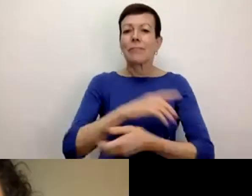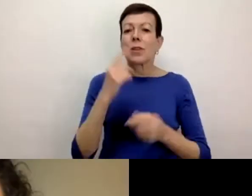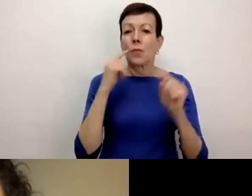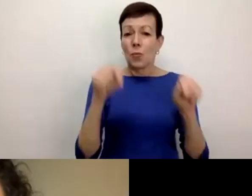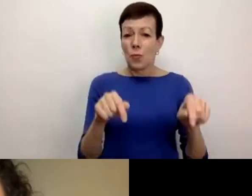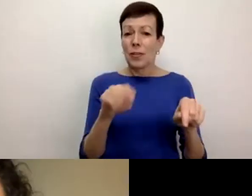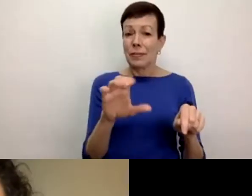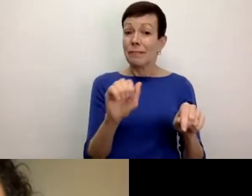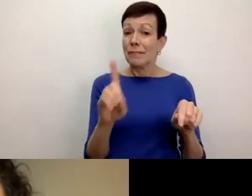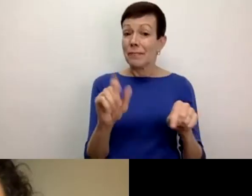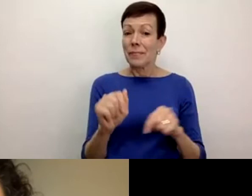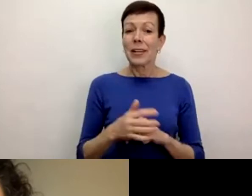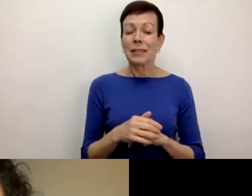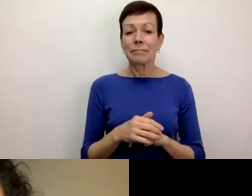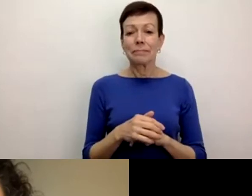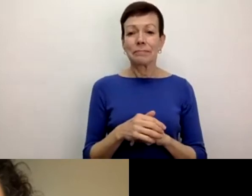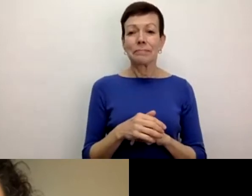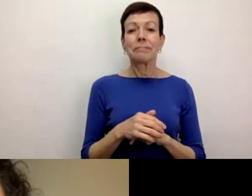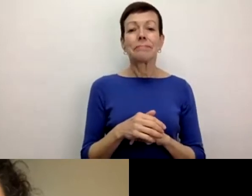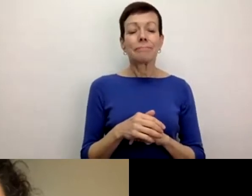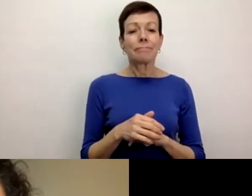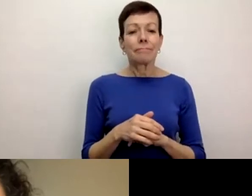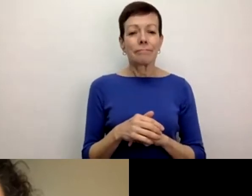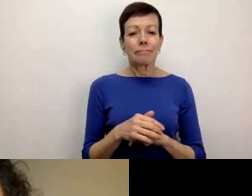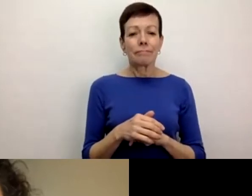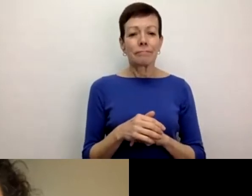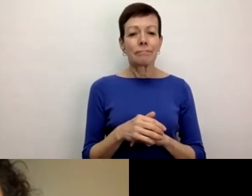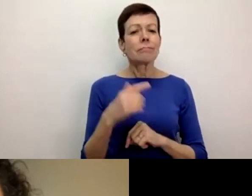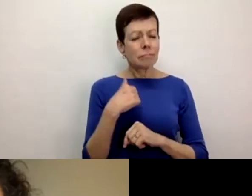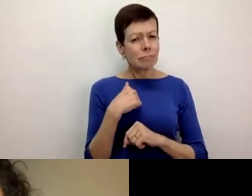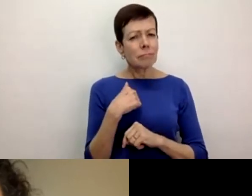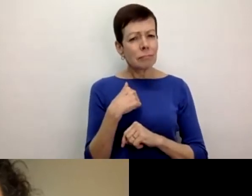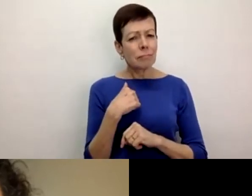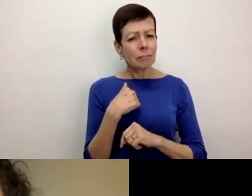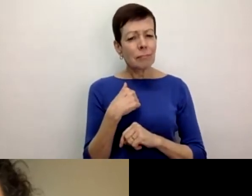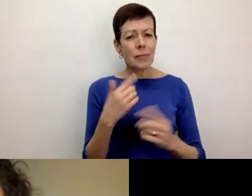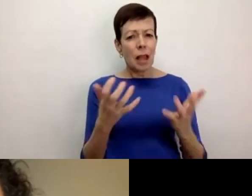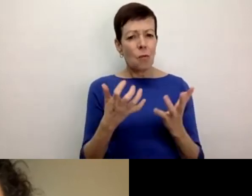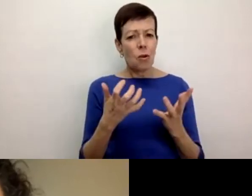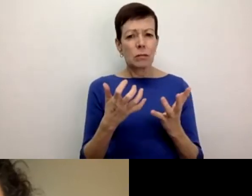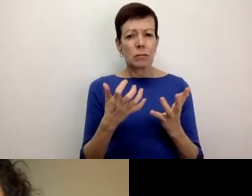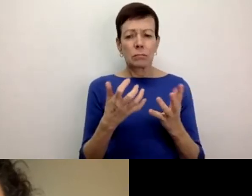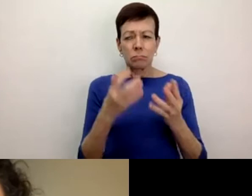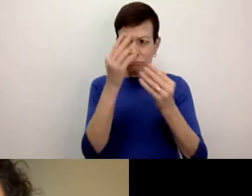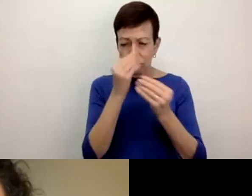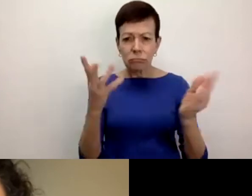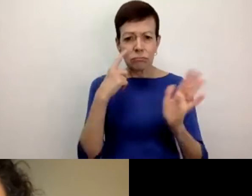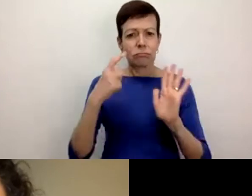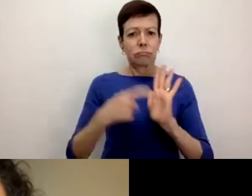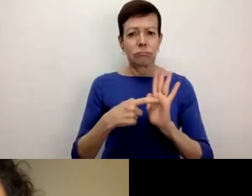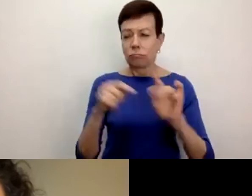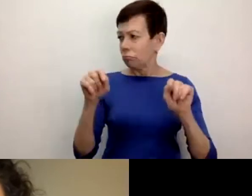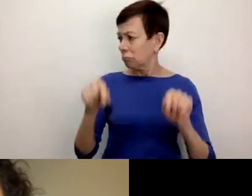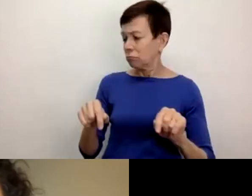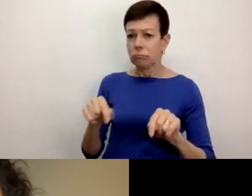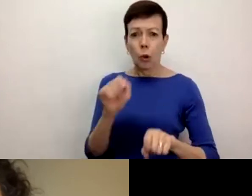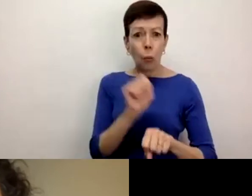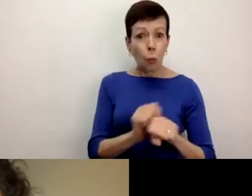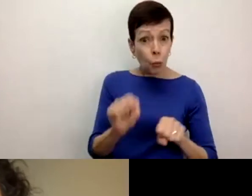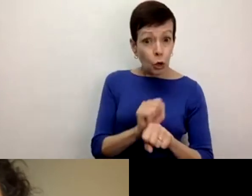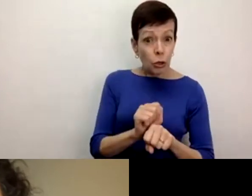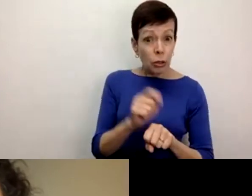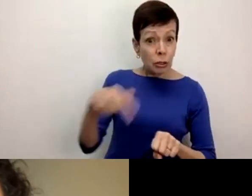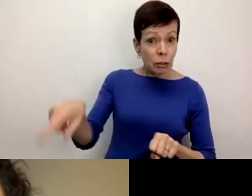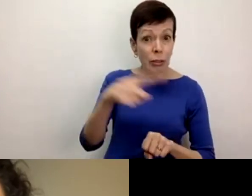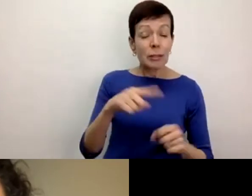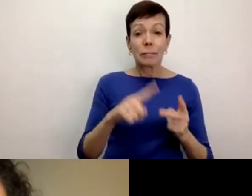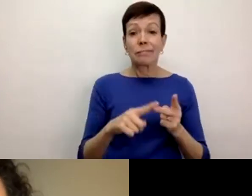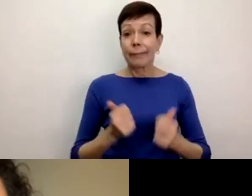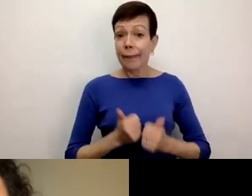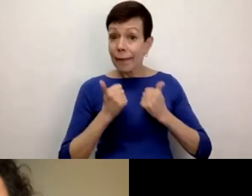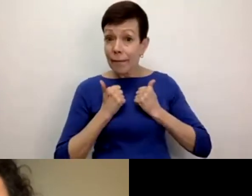And so I want to acknowledge that we are here working and living on the traditional territory